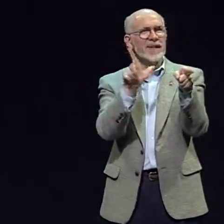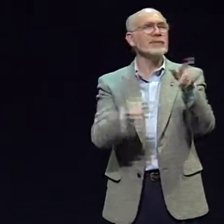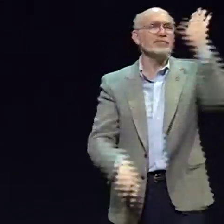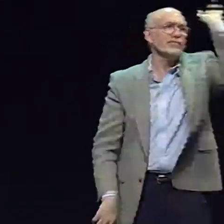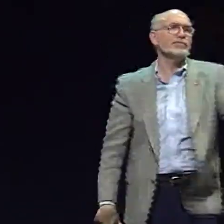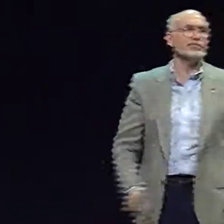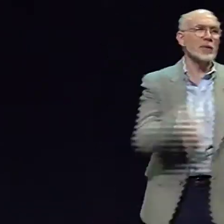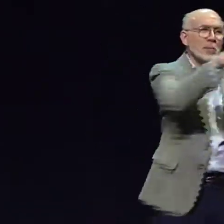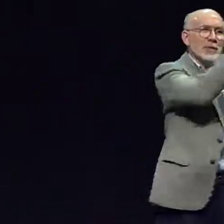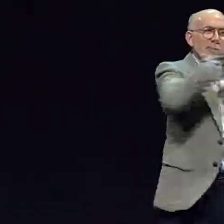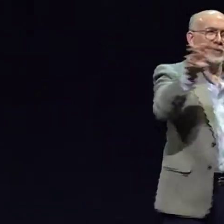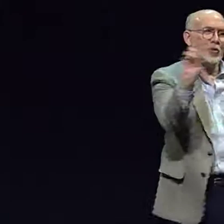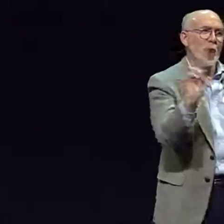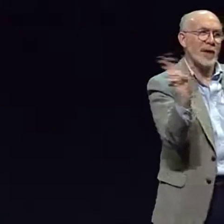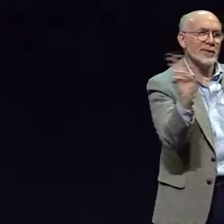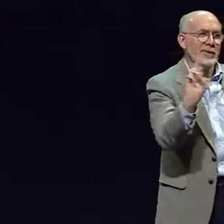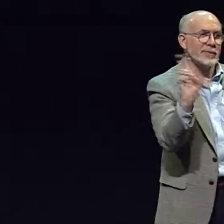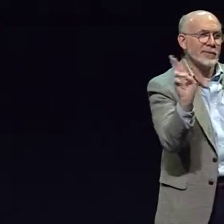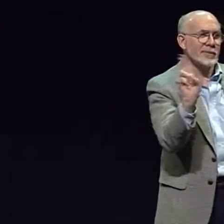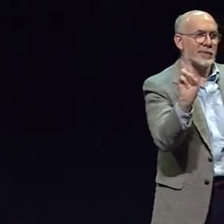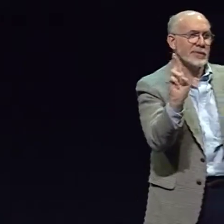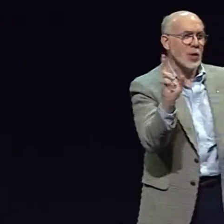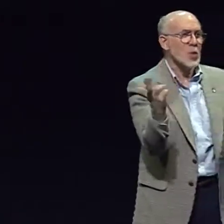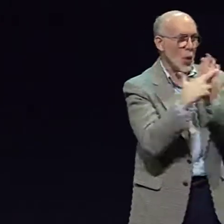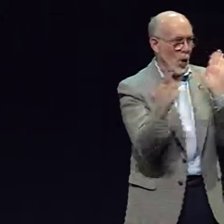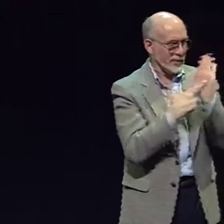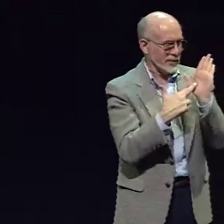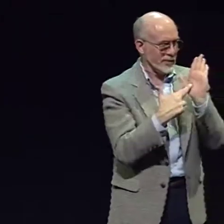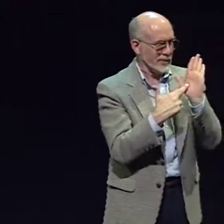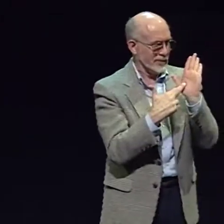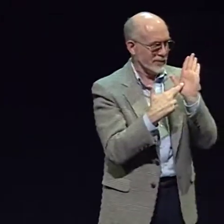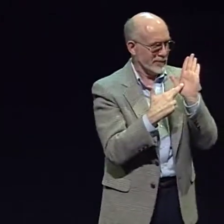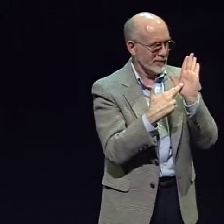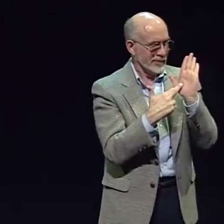AND SOME WOULD USE THEIR LEFT HAND, I WOULD SAY, "NO, YOU MUST USE YOUR RIGHT HAND.